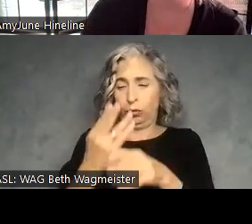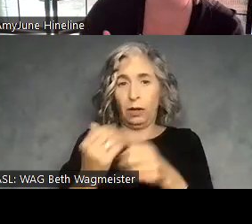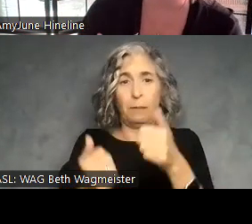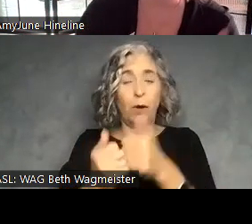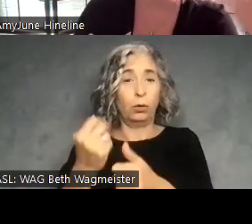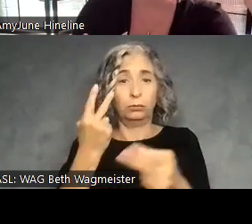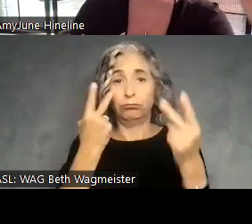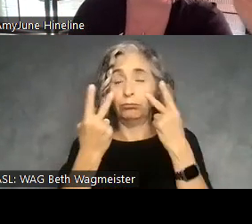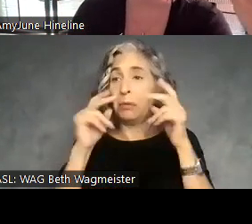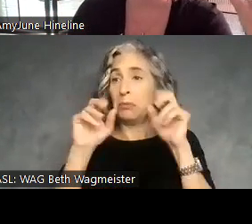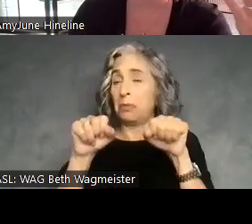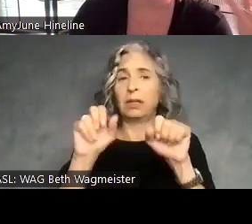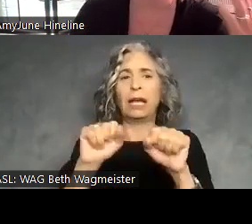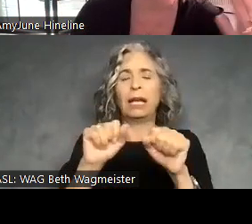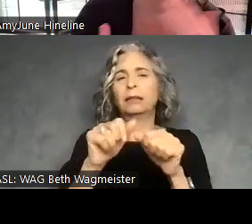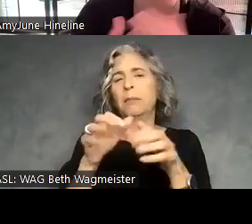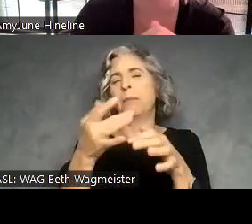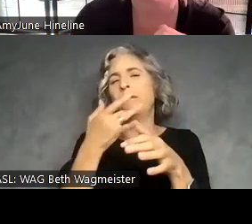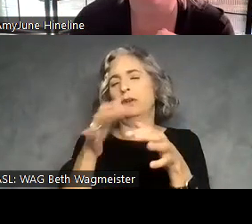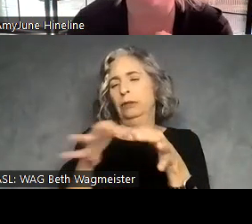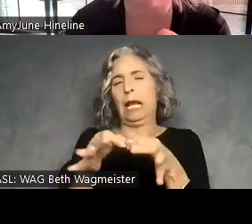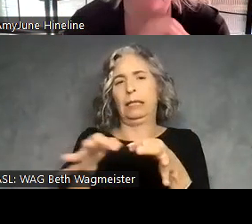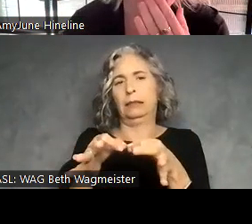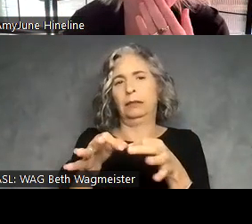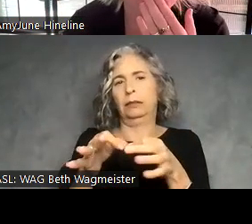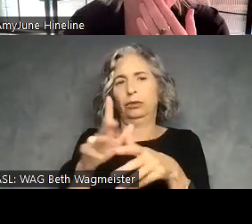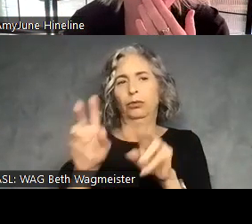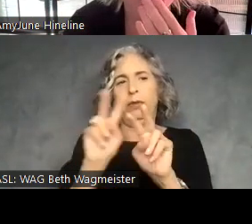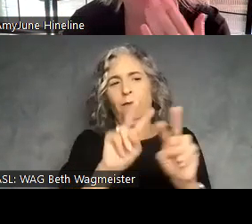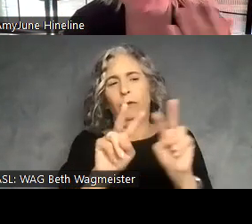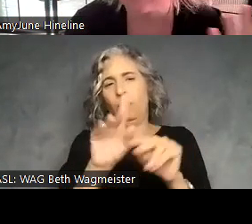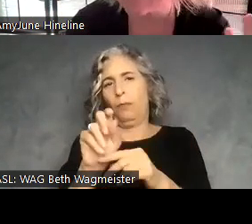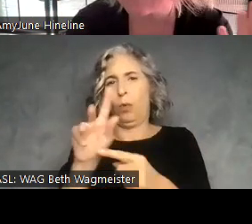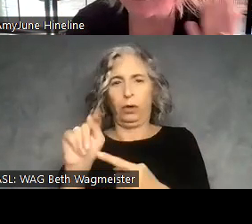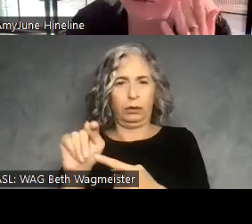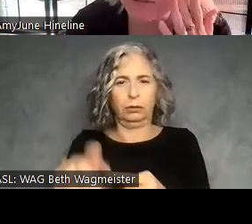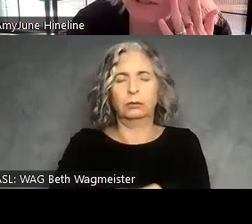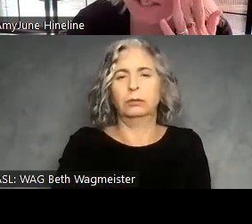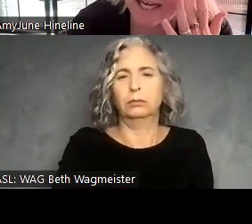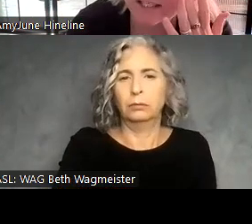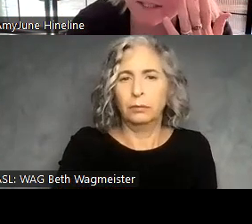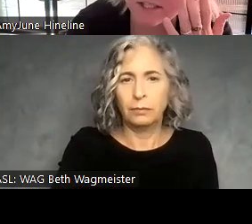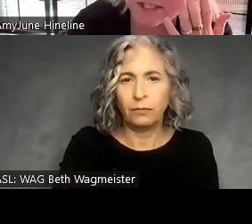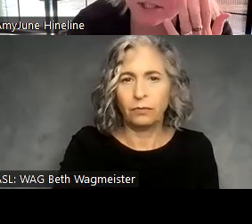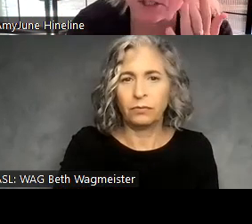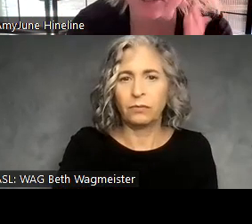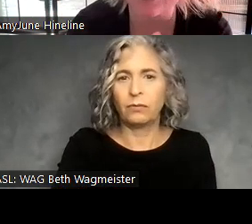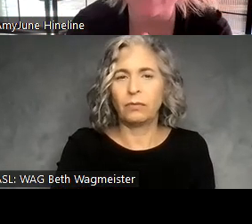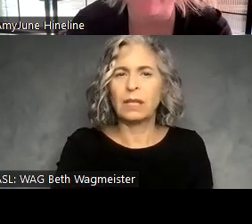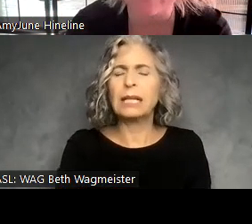users are aware of the content and we do so in a way that doesn't interrupt their work.